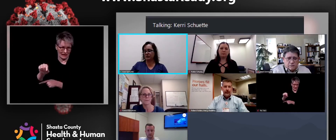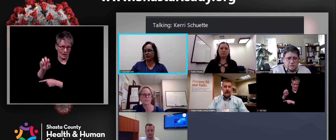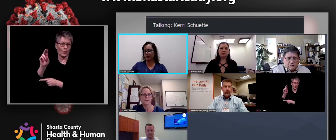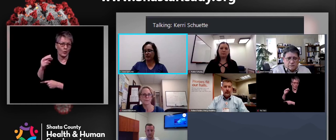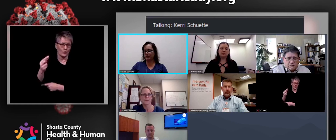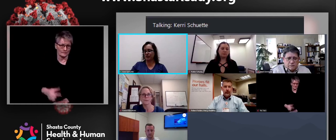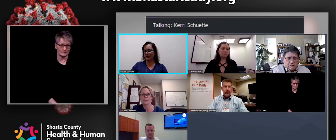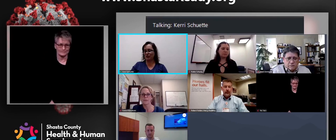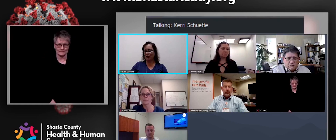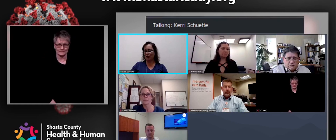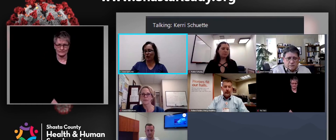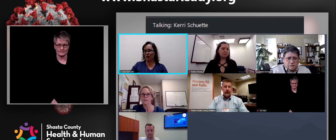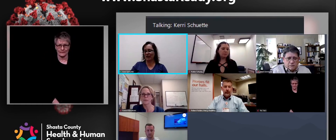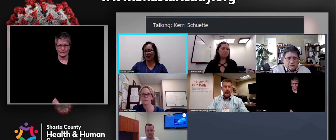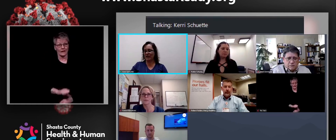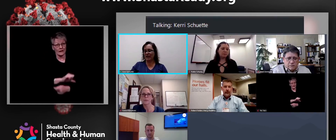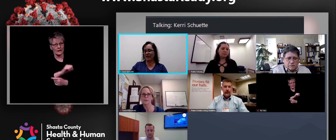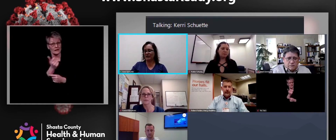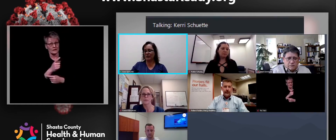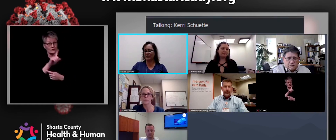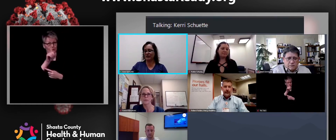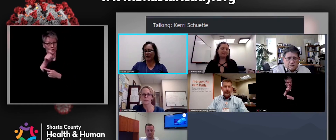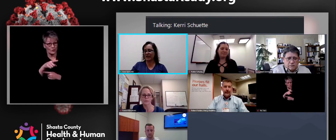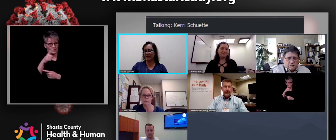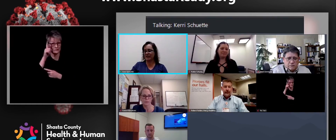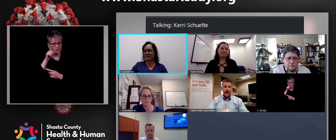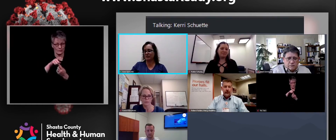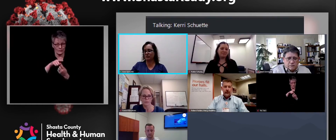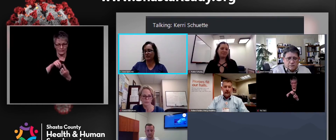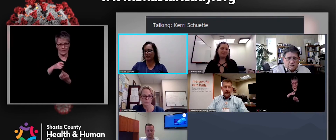from last week. We're going to try a do-over on it. When asked about the spike in deaths